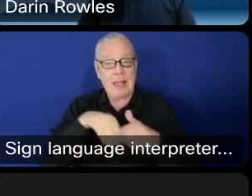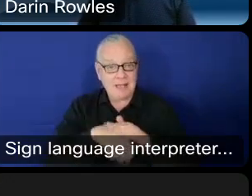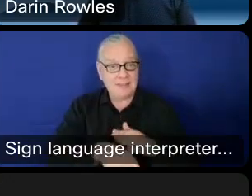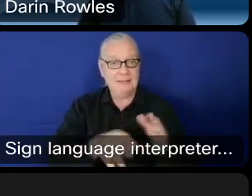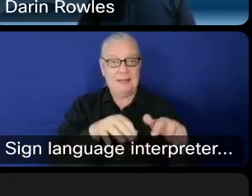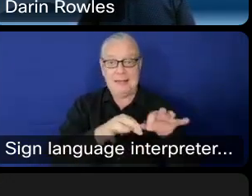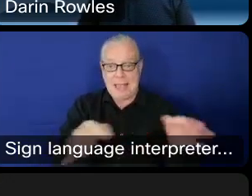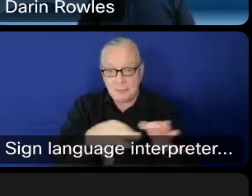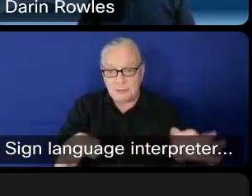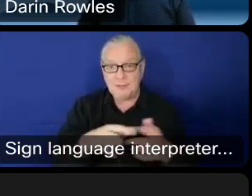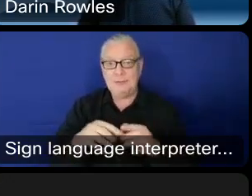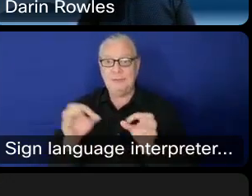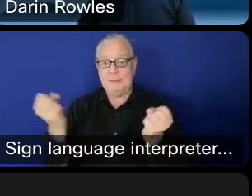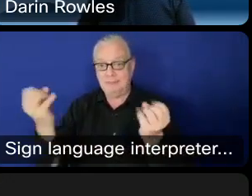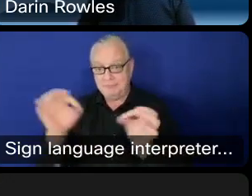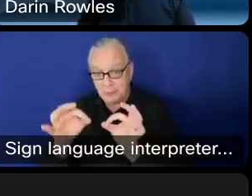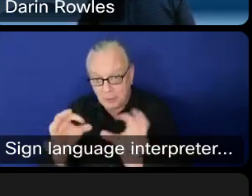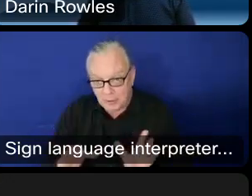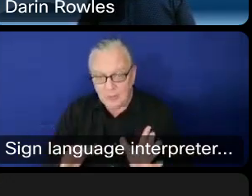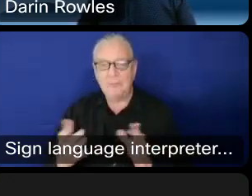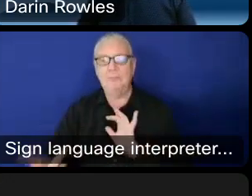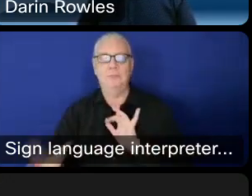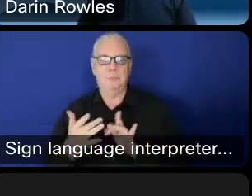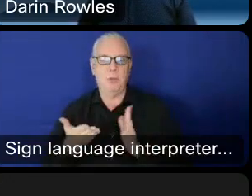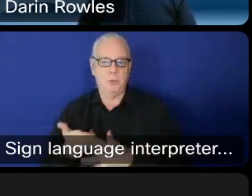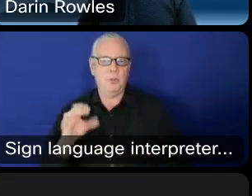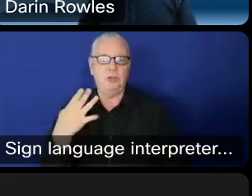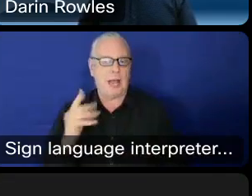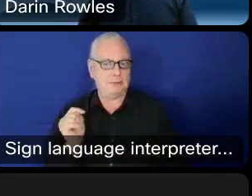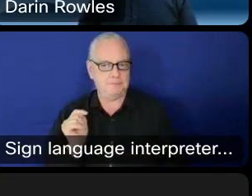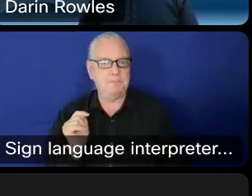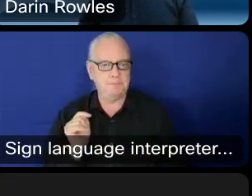using the chat feature. Next, if you would like to change your